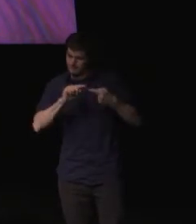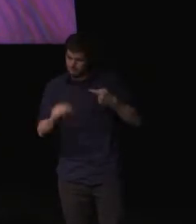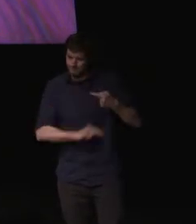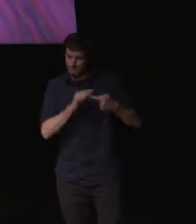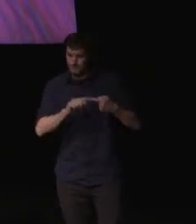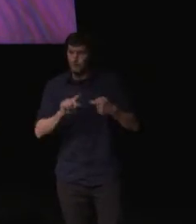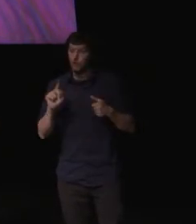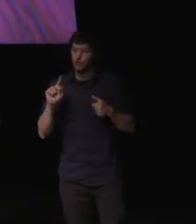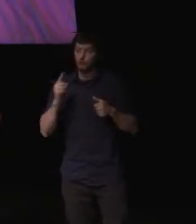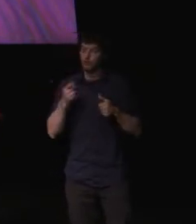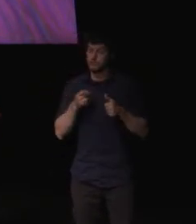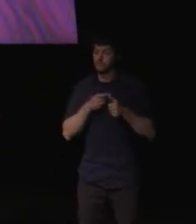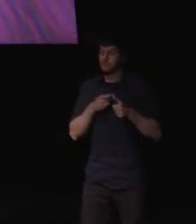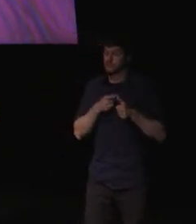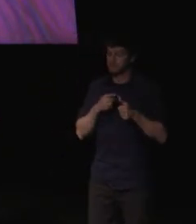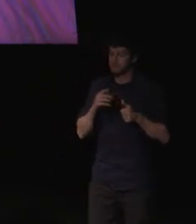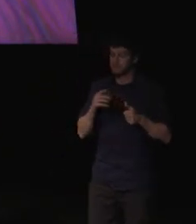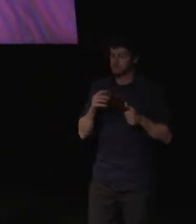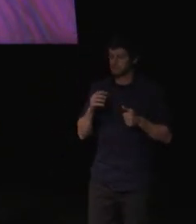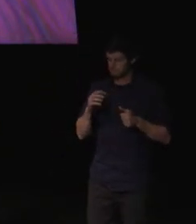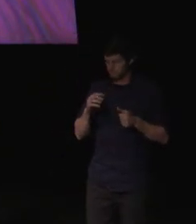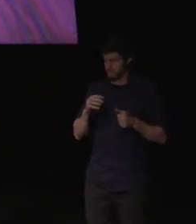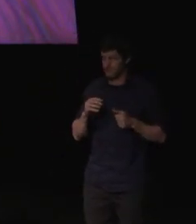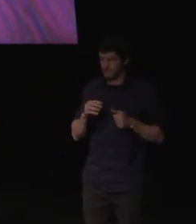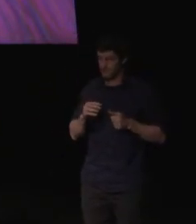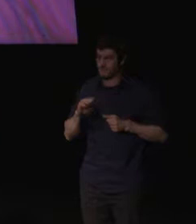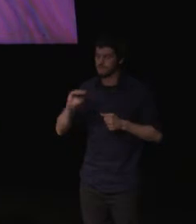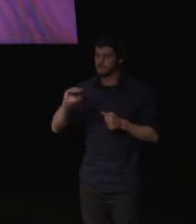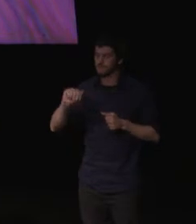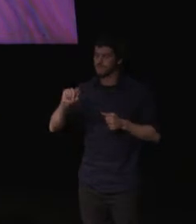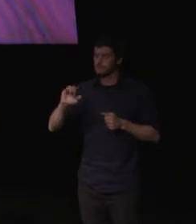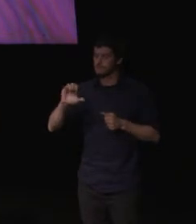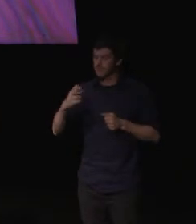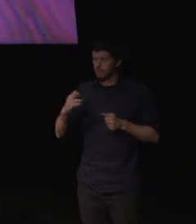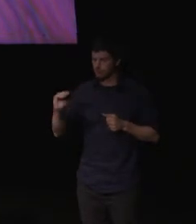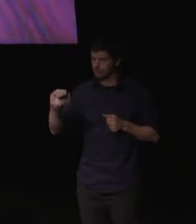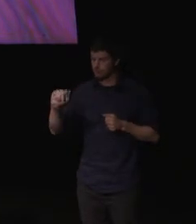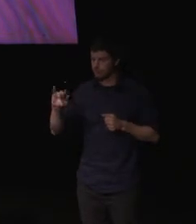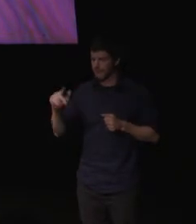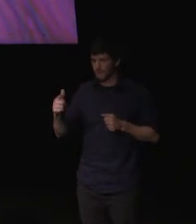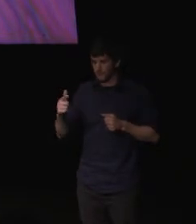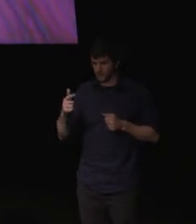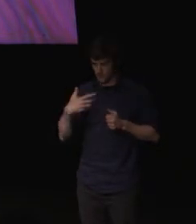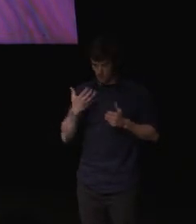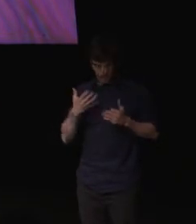So, one player is able to find another players in, what we call, a balanced amount of time.